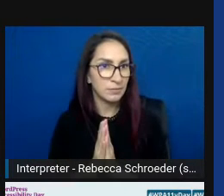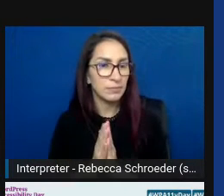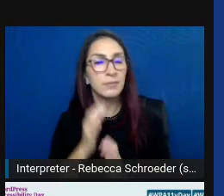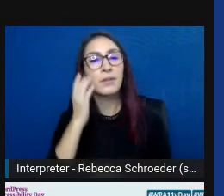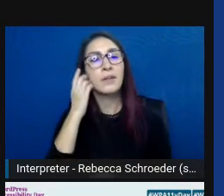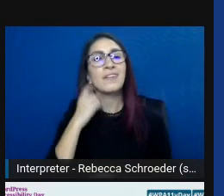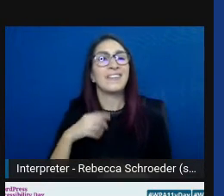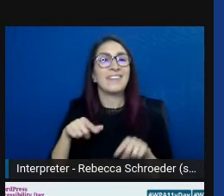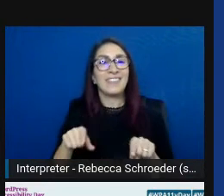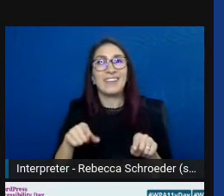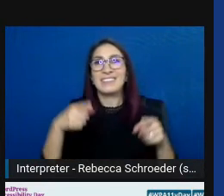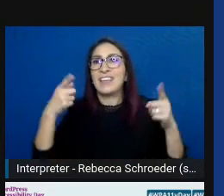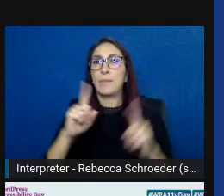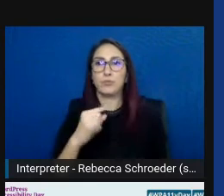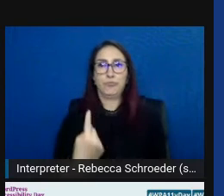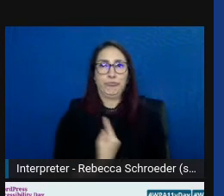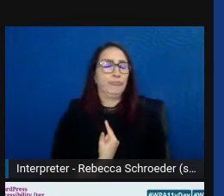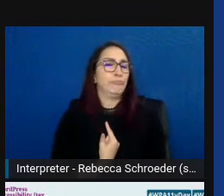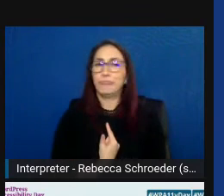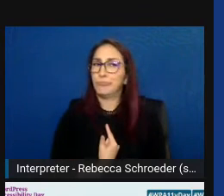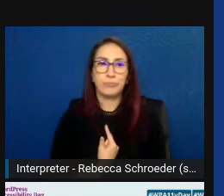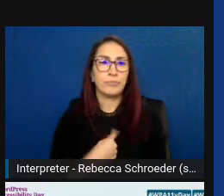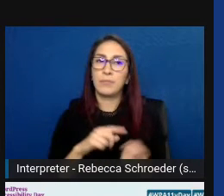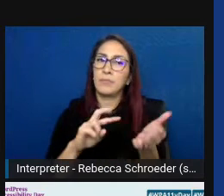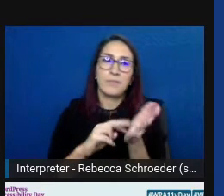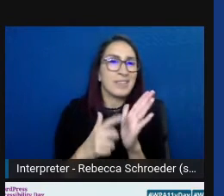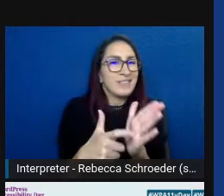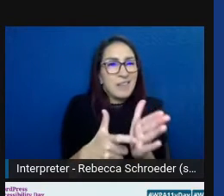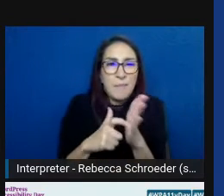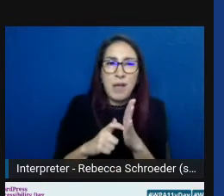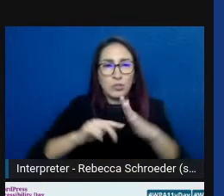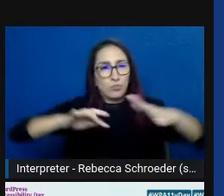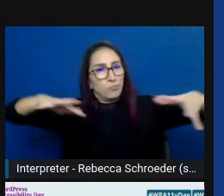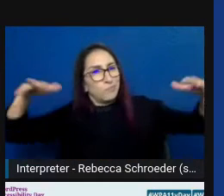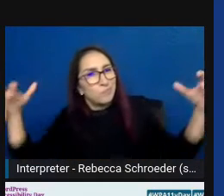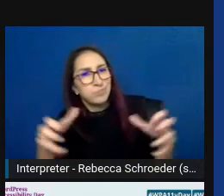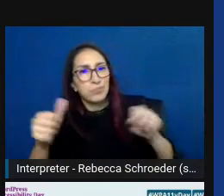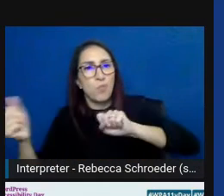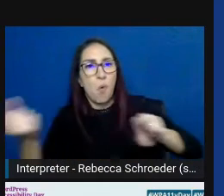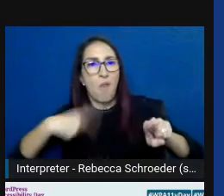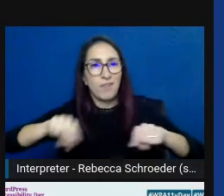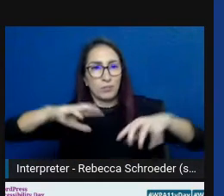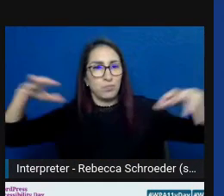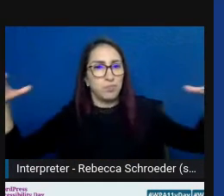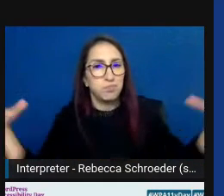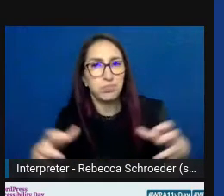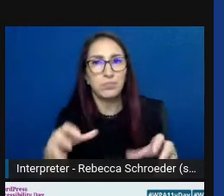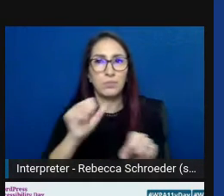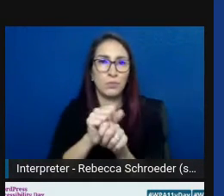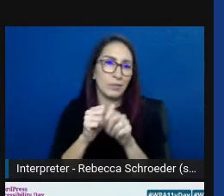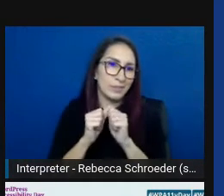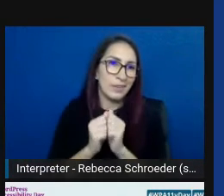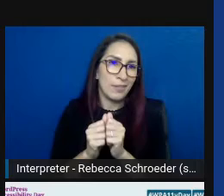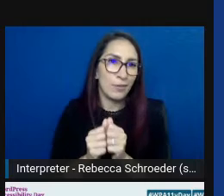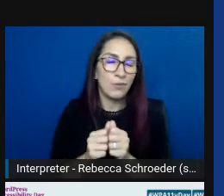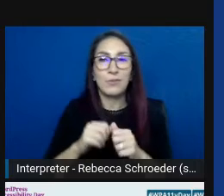without a collective agreement, without a collective effort, and that's just not going to happen without dialogue.